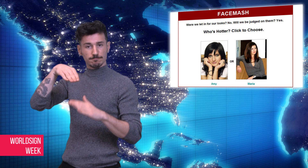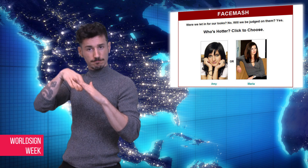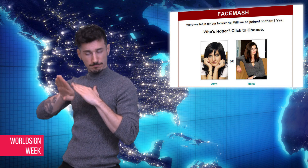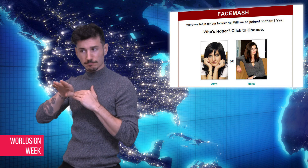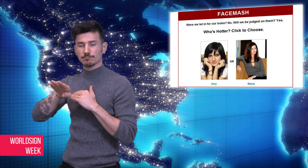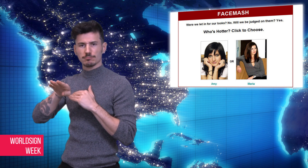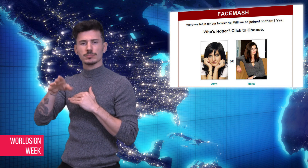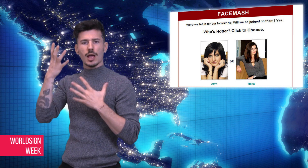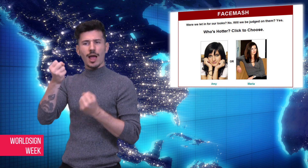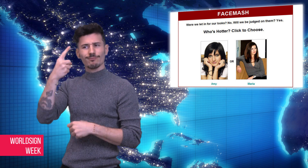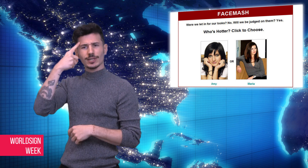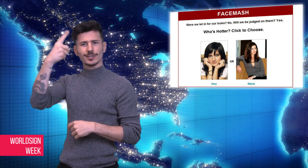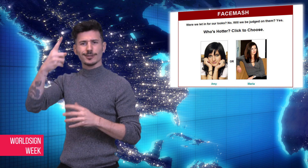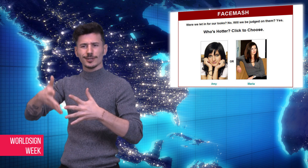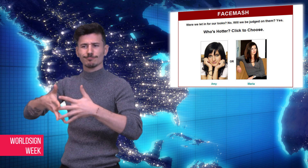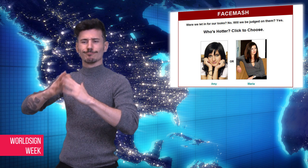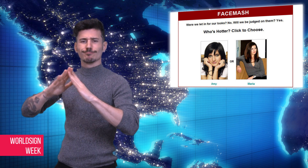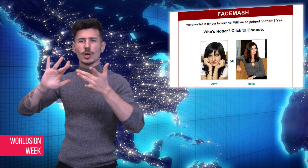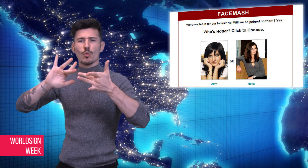University in the US.